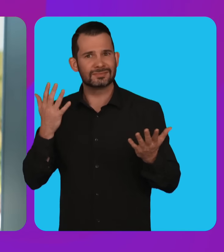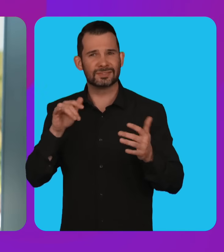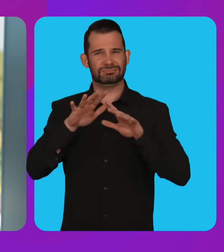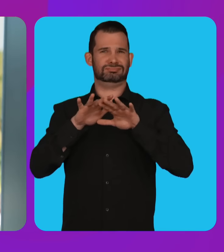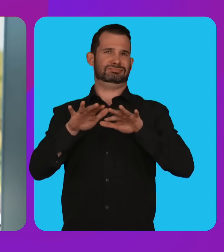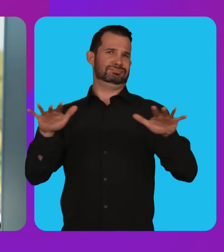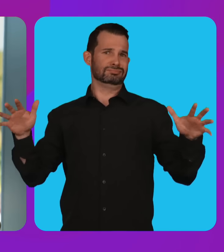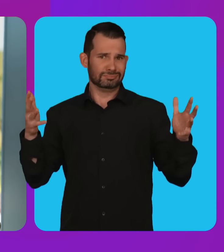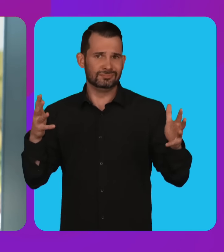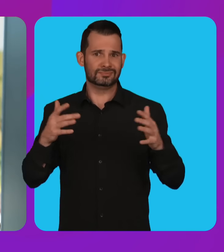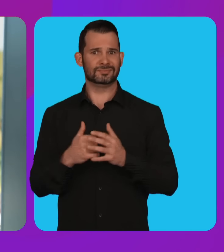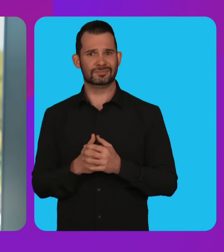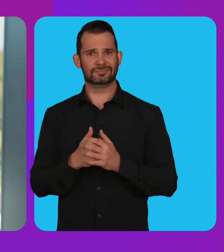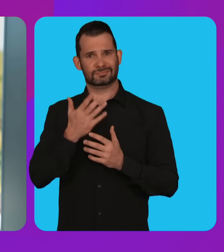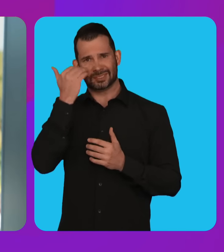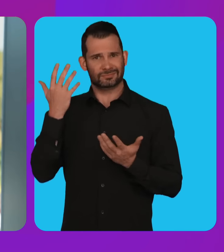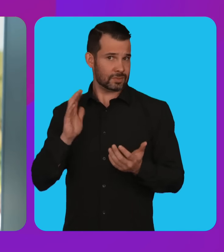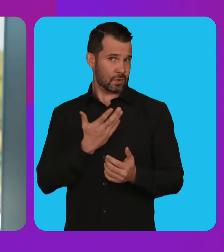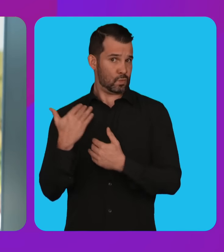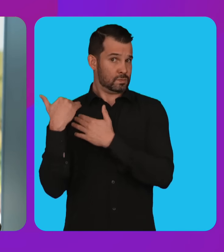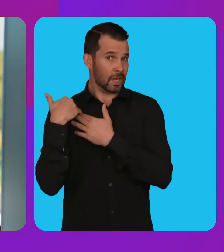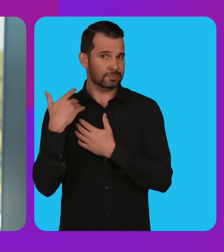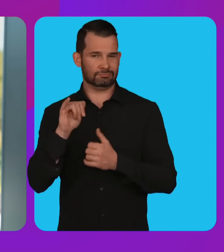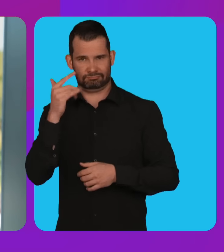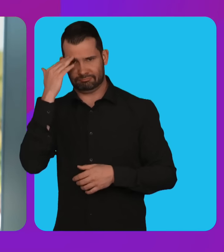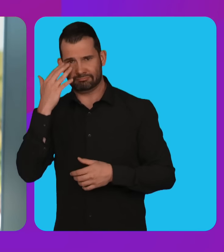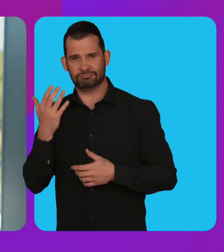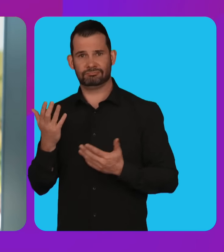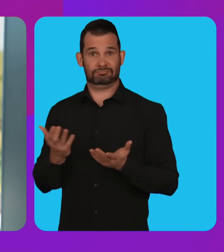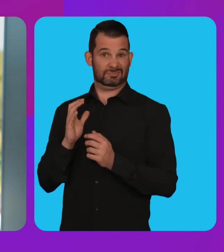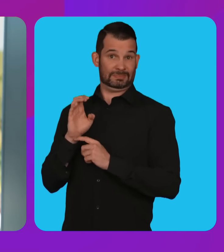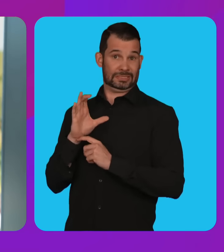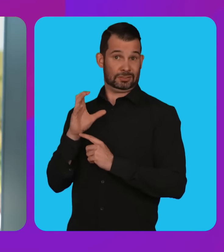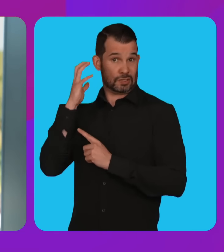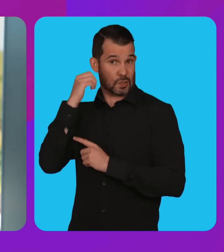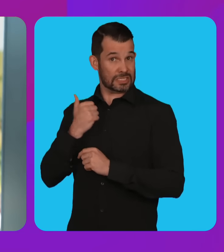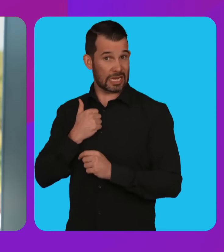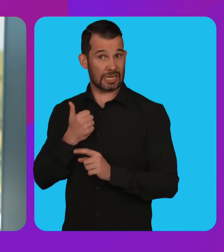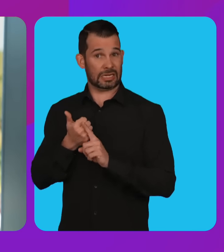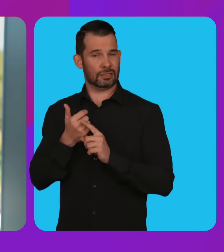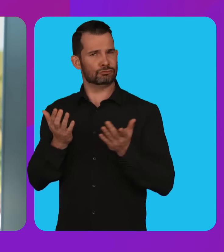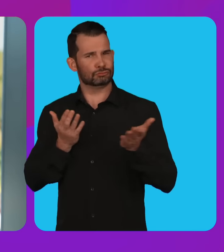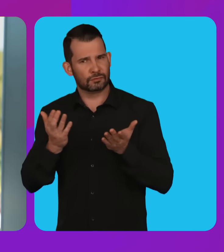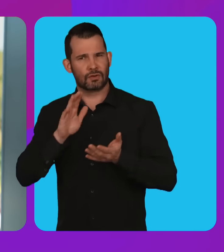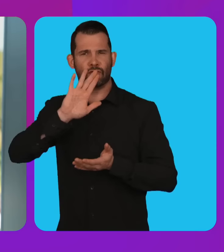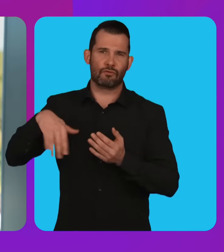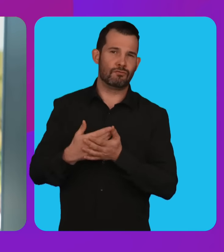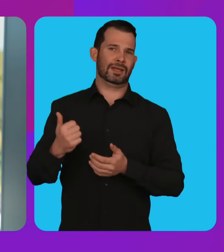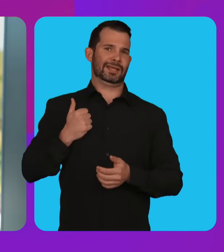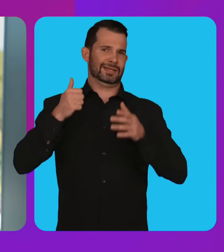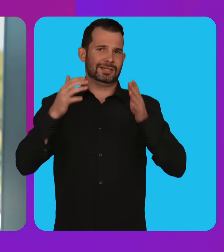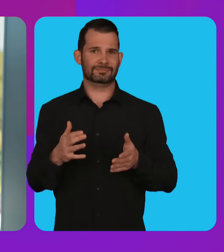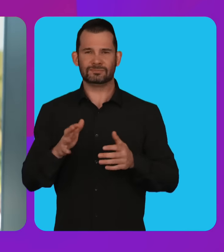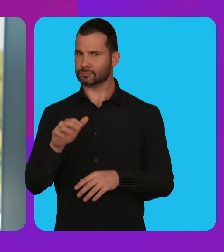Because our responsibility, as you know, at CBC/Radio-Canada, is to serve all Canadians, not one group.